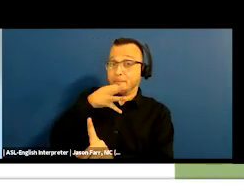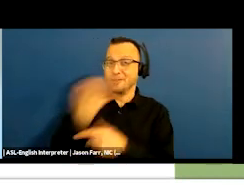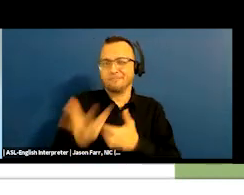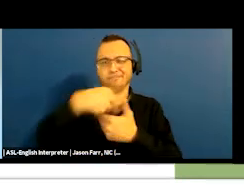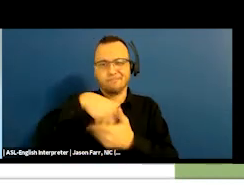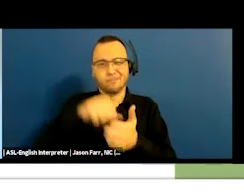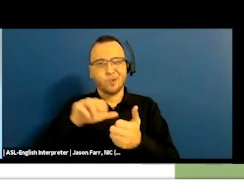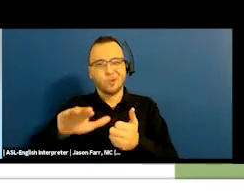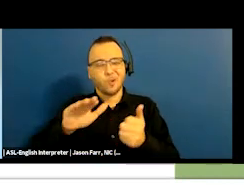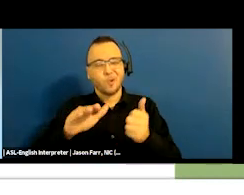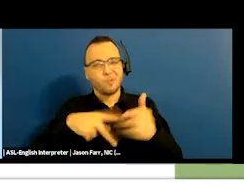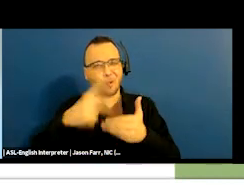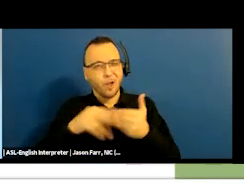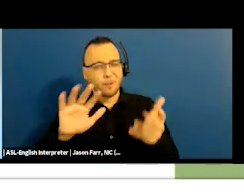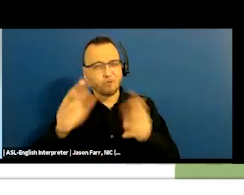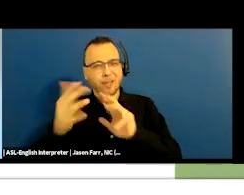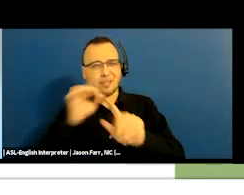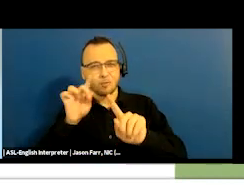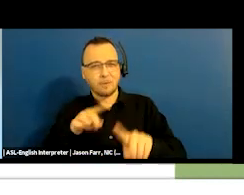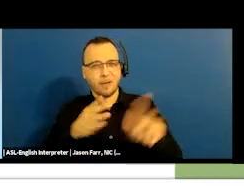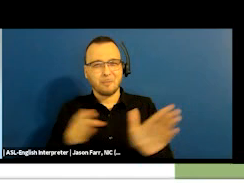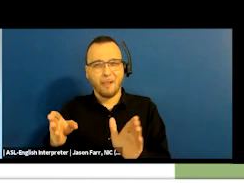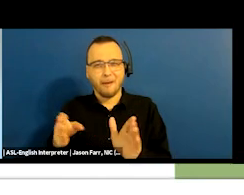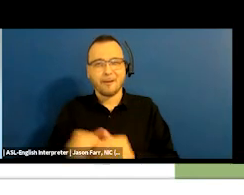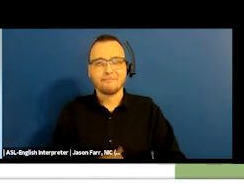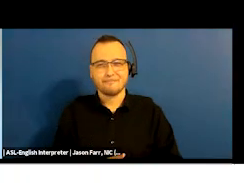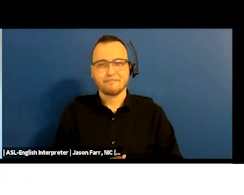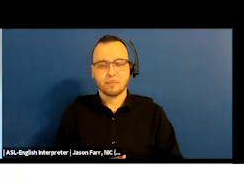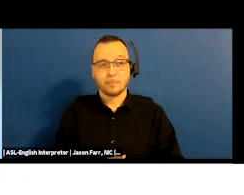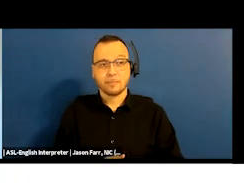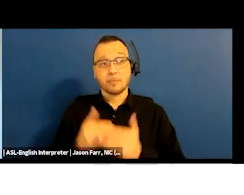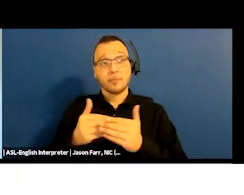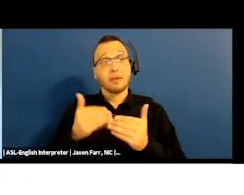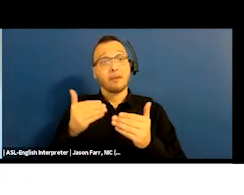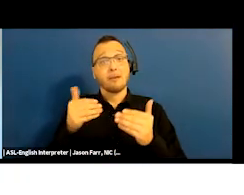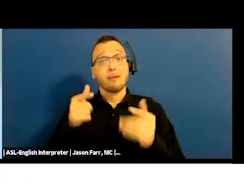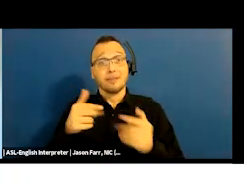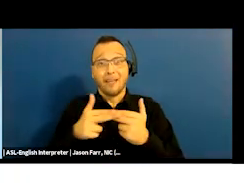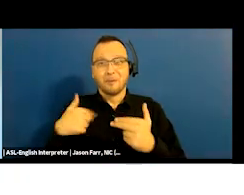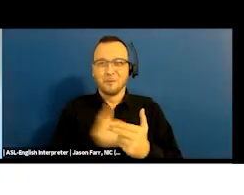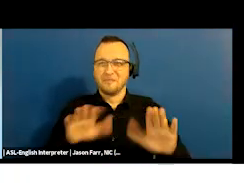And so, our speakers are gonna talk some about followup and practices that promote self-care,